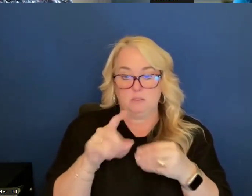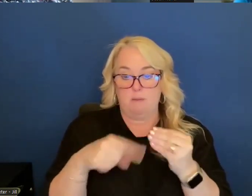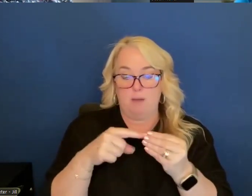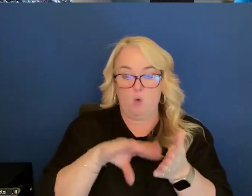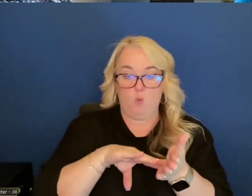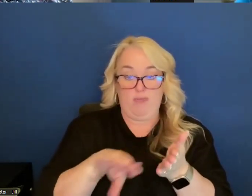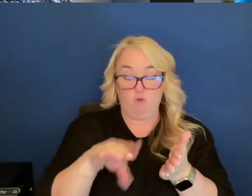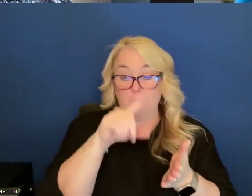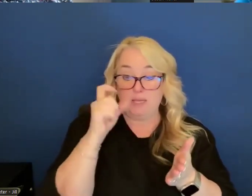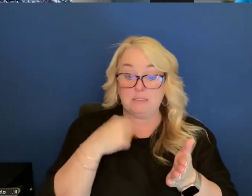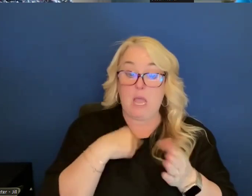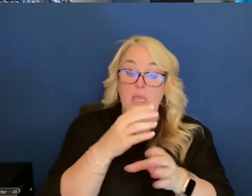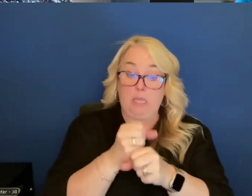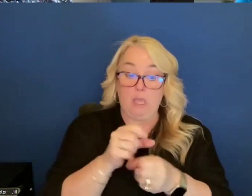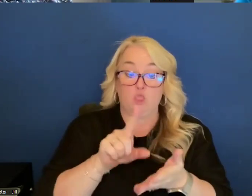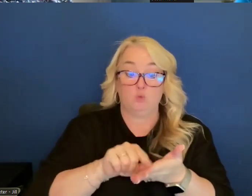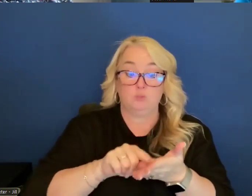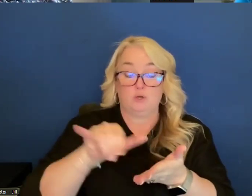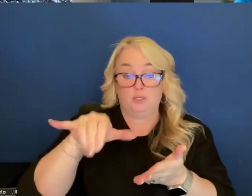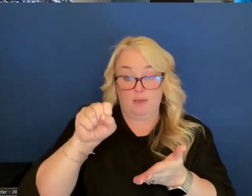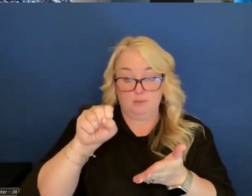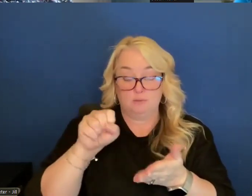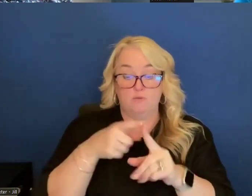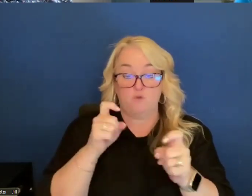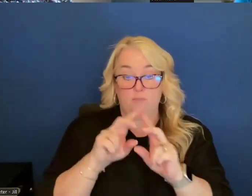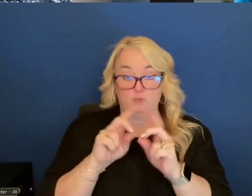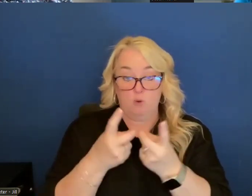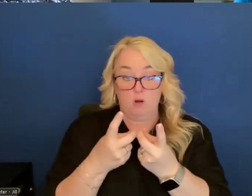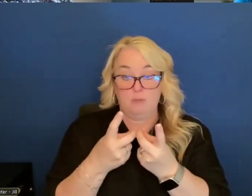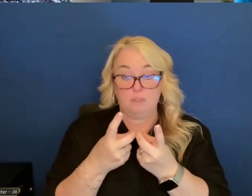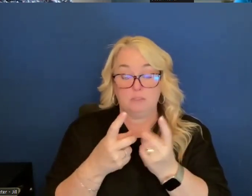get all the newsletters from the departments, sometimes those